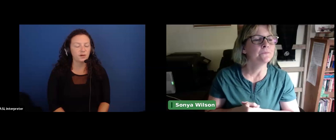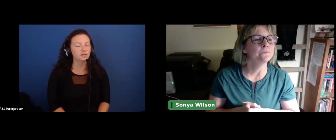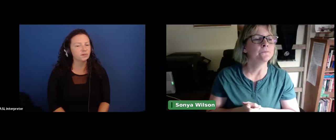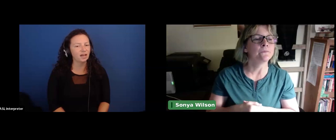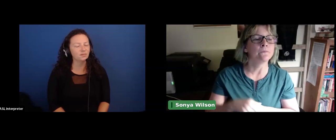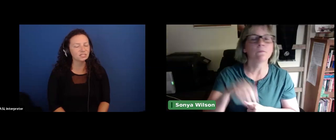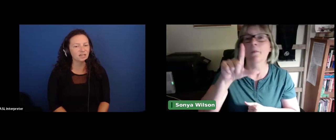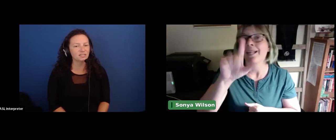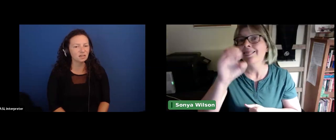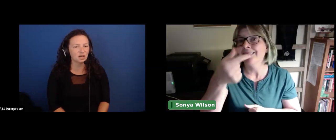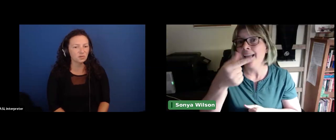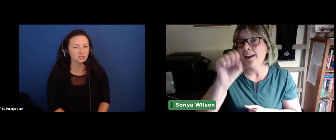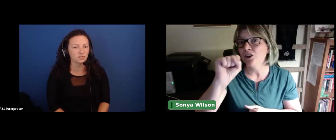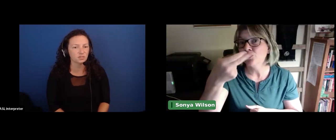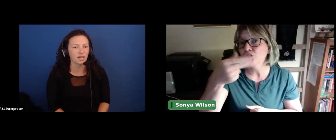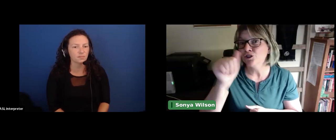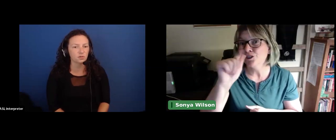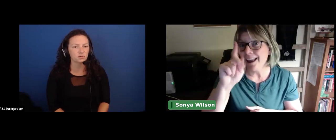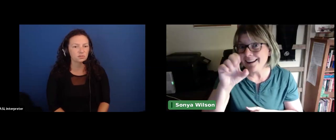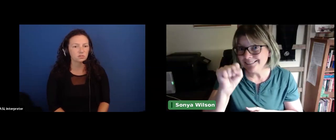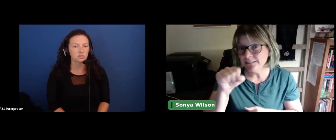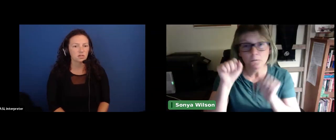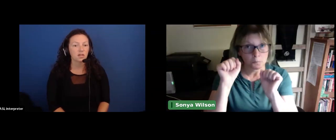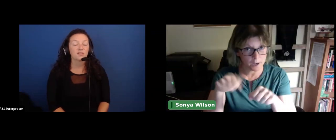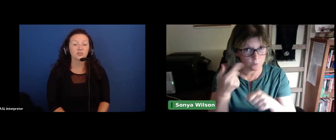upon, but I would say it's not 100% reliable.